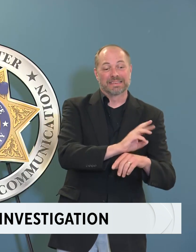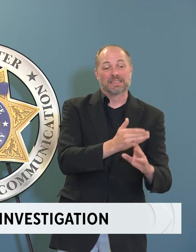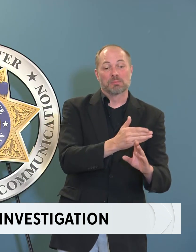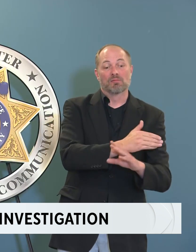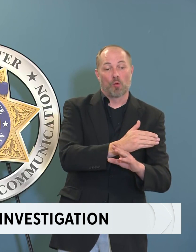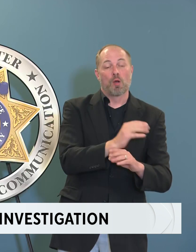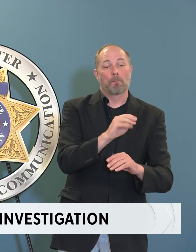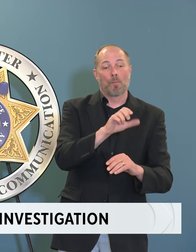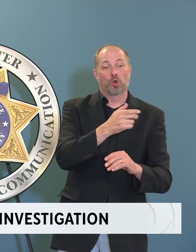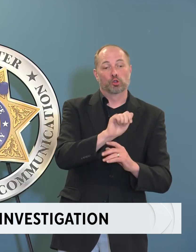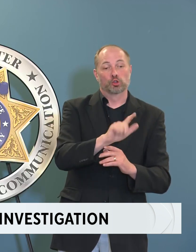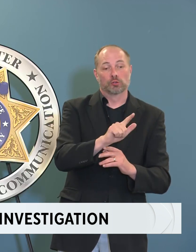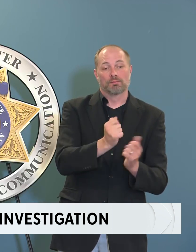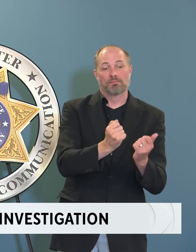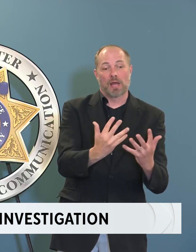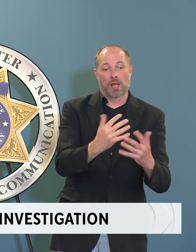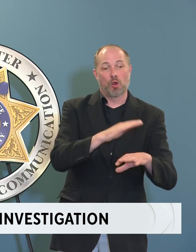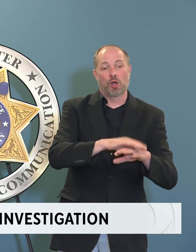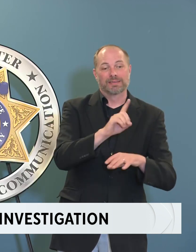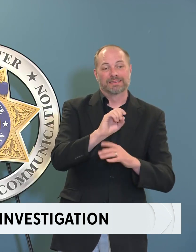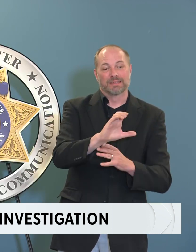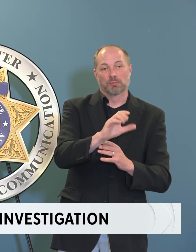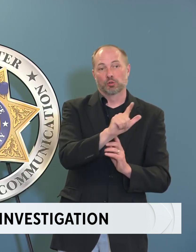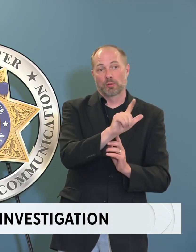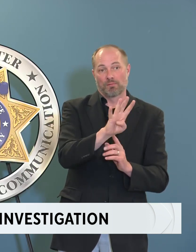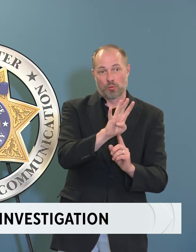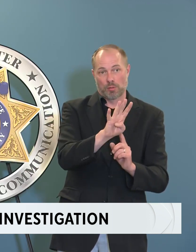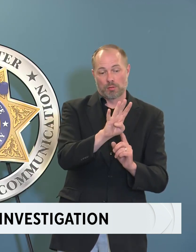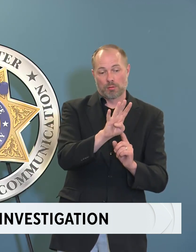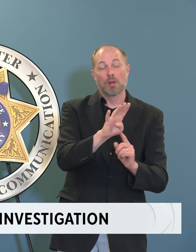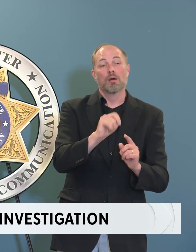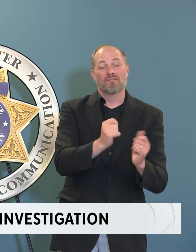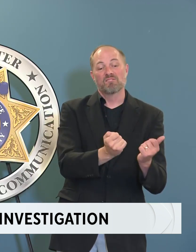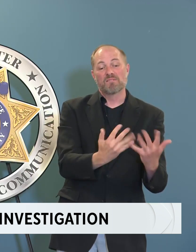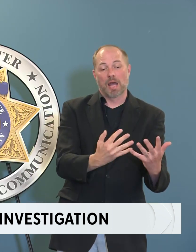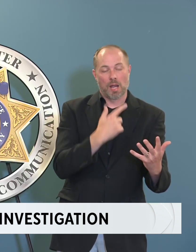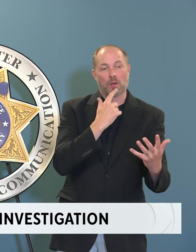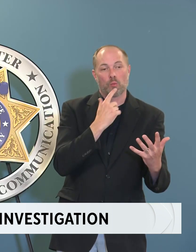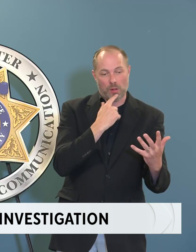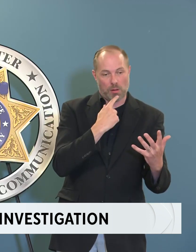SPRINGS DRIVE. SHORTLY AFTER 11:00 A.M.. AT THAT LOCATION,